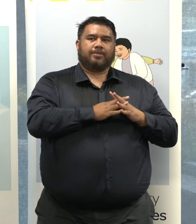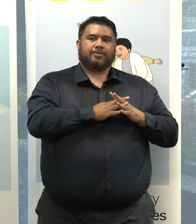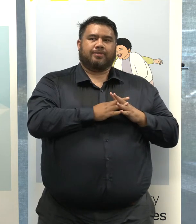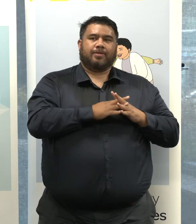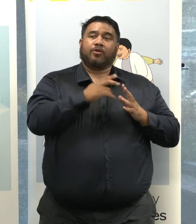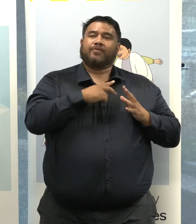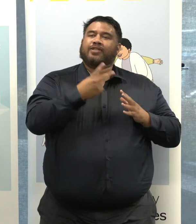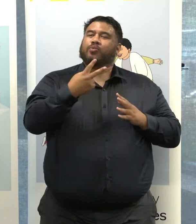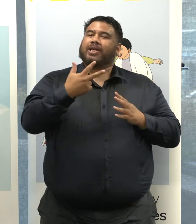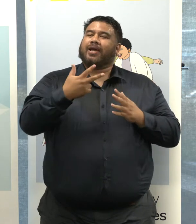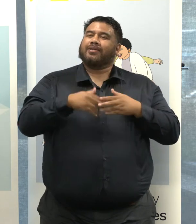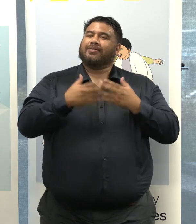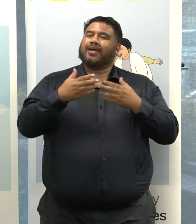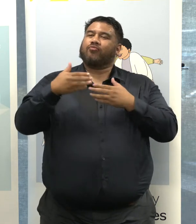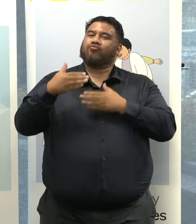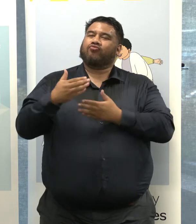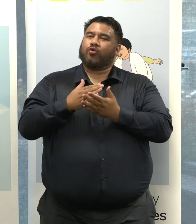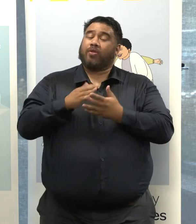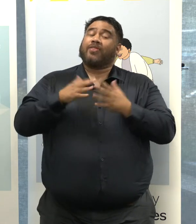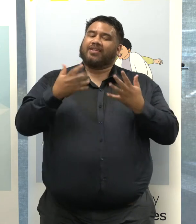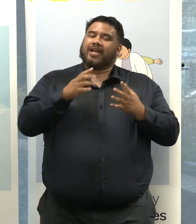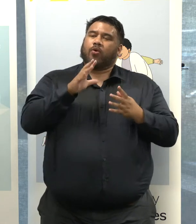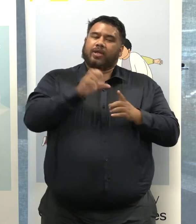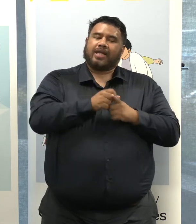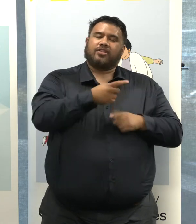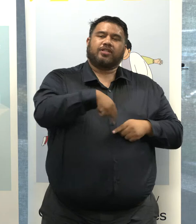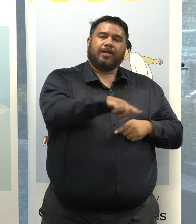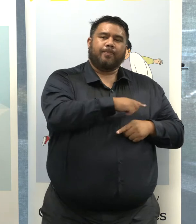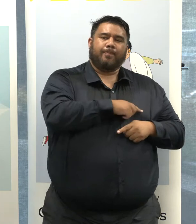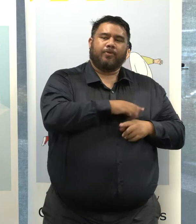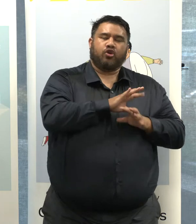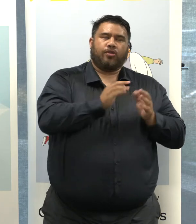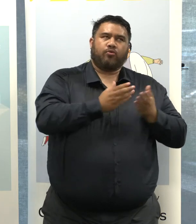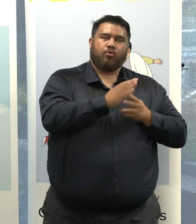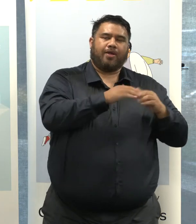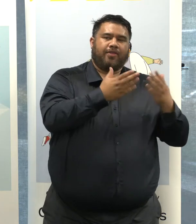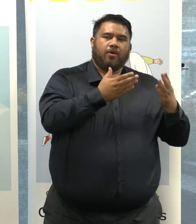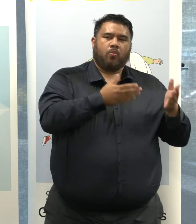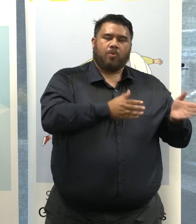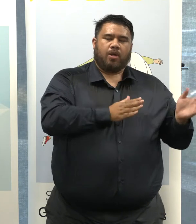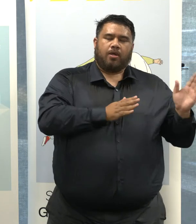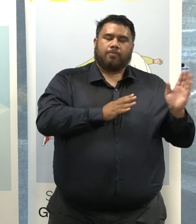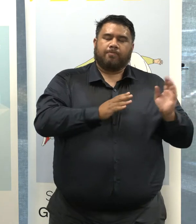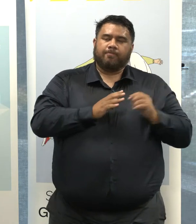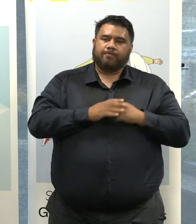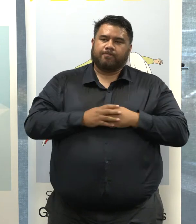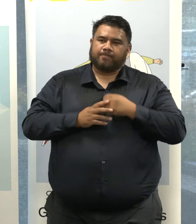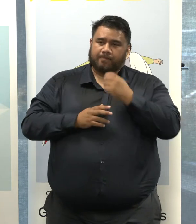The additional deaths that we have found is by looking back over the last couple of weeks that have been captured by that